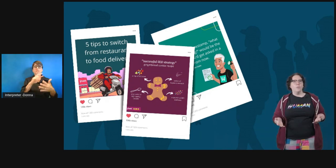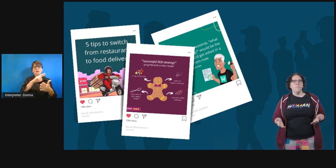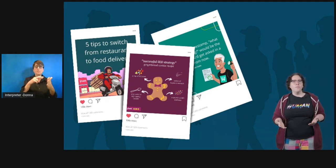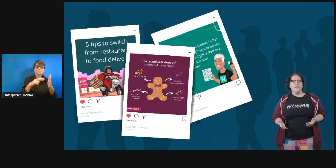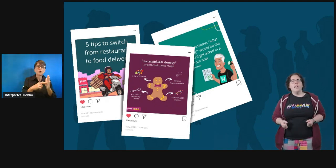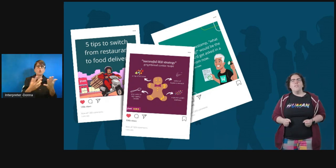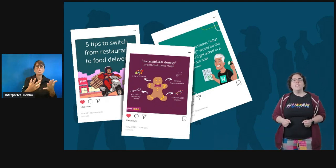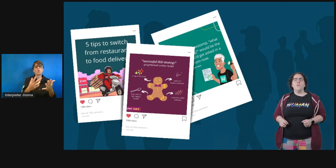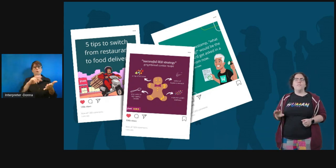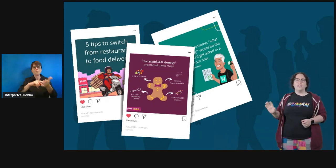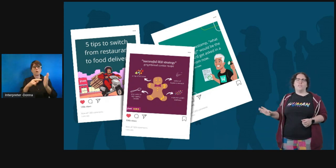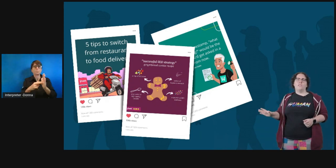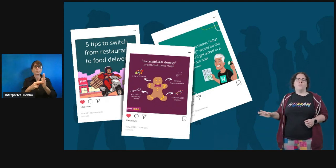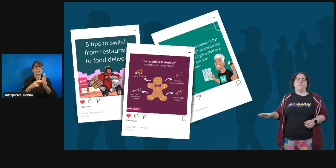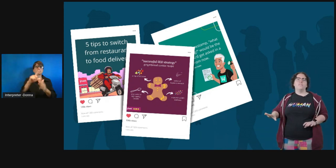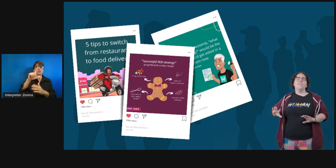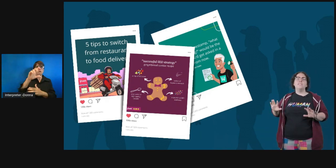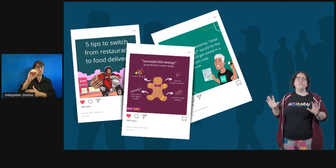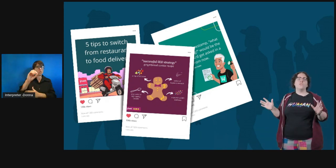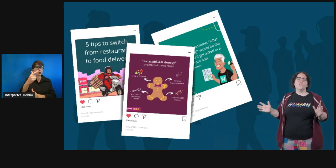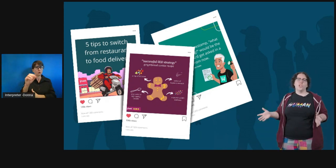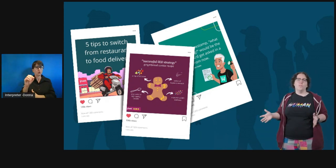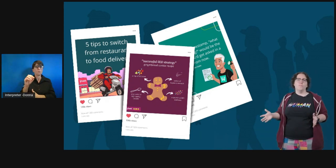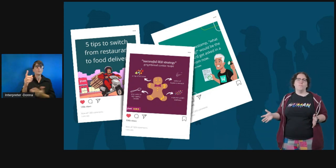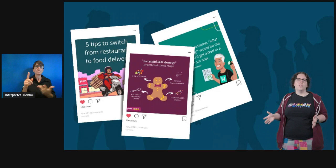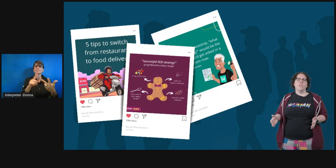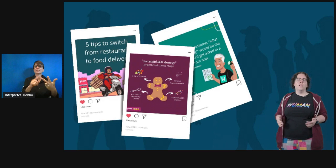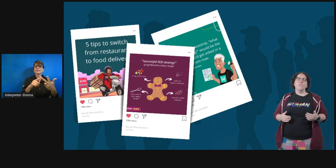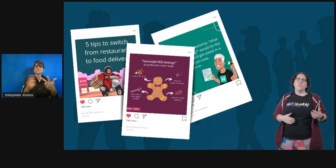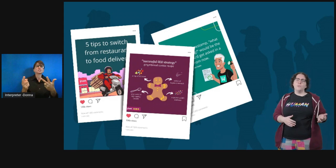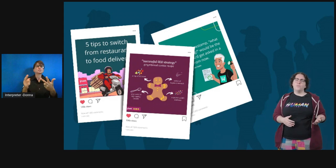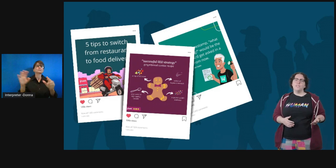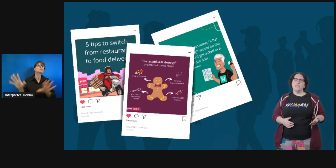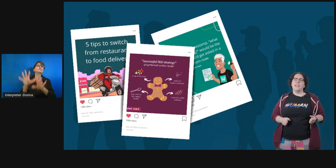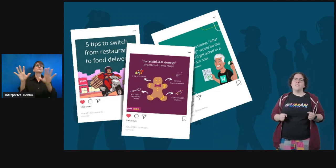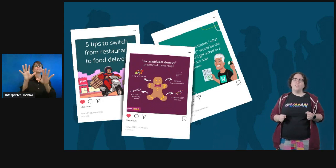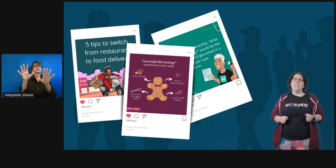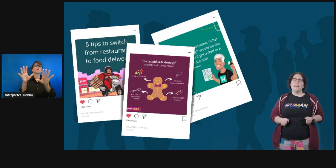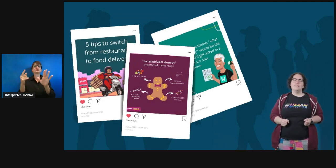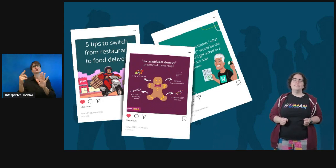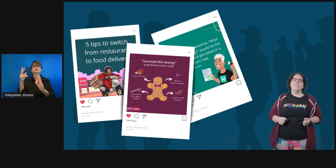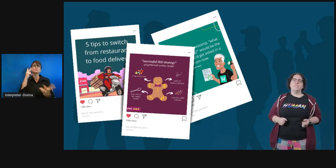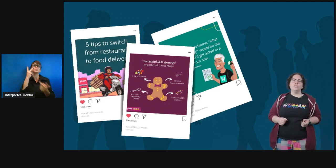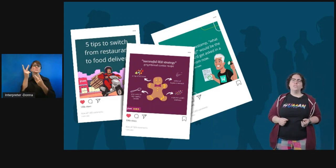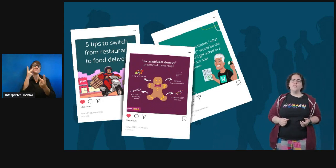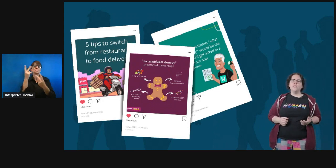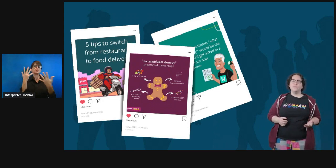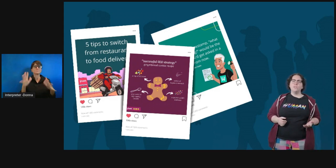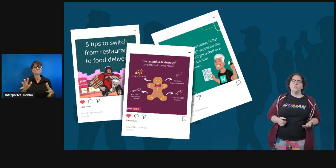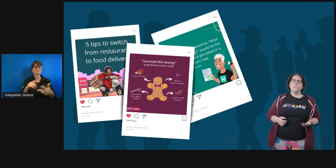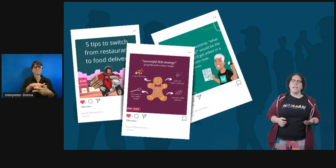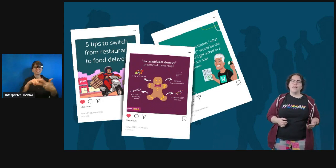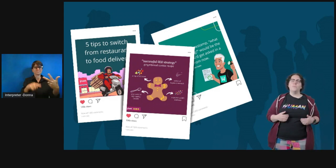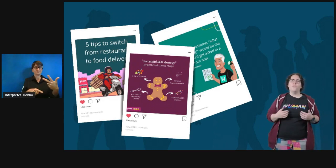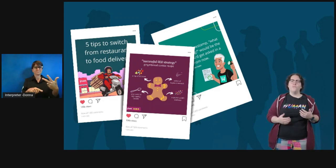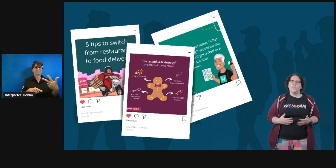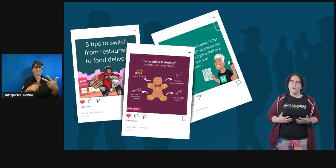And then you have the decorative ones, and these are just for show. W3C has a handy decision tree that you can use to help you figure out